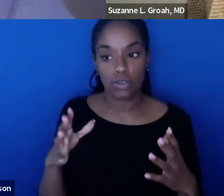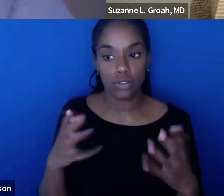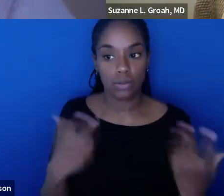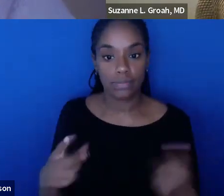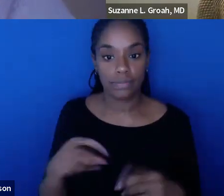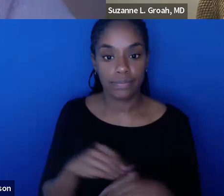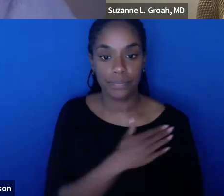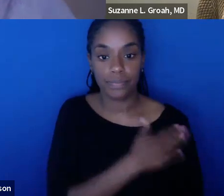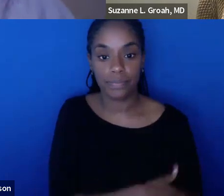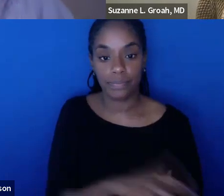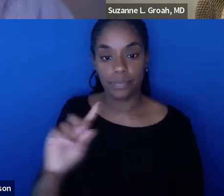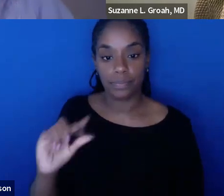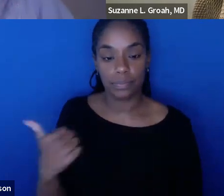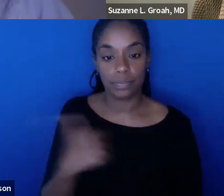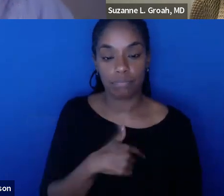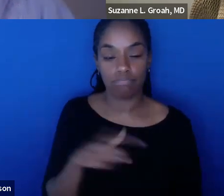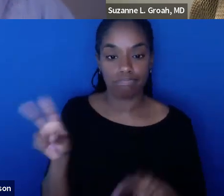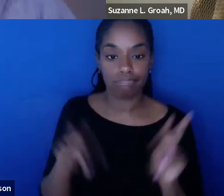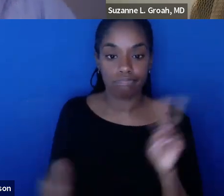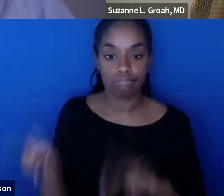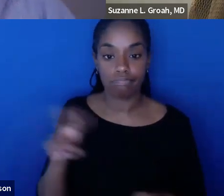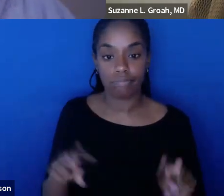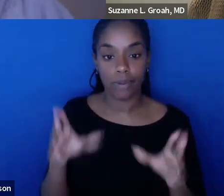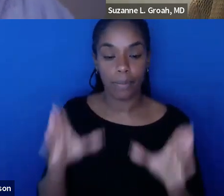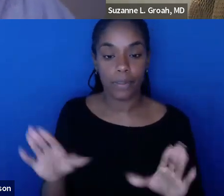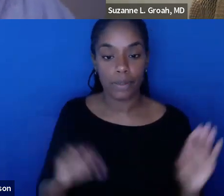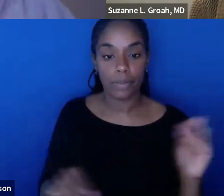We sort of observe how someone moves during that 24-hour Baclofen pump trial.